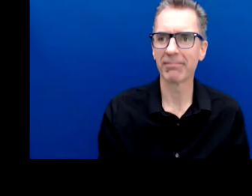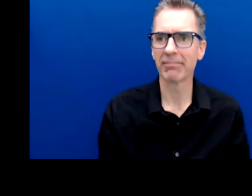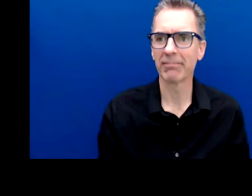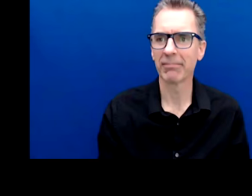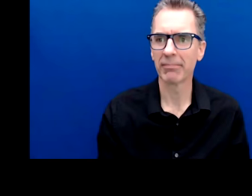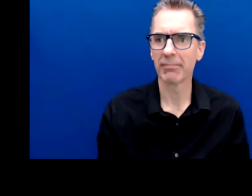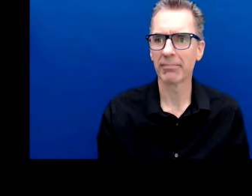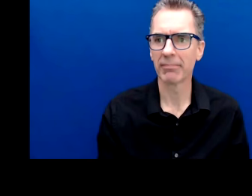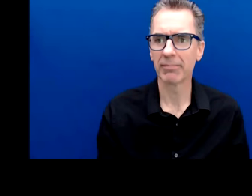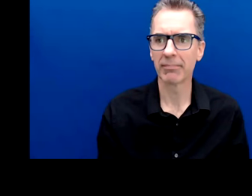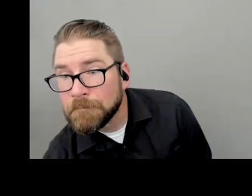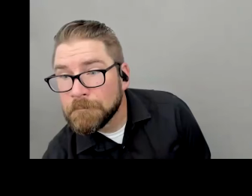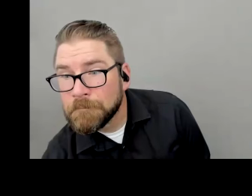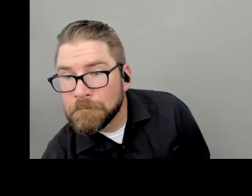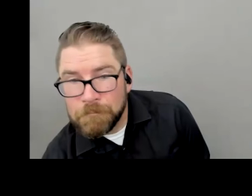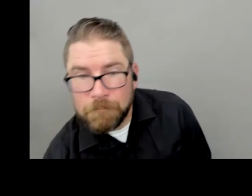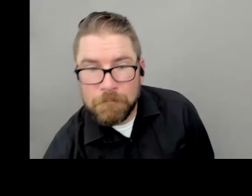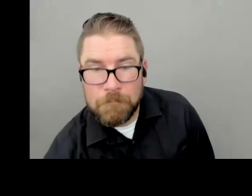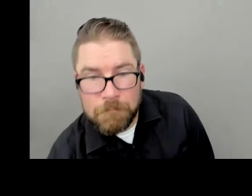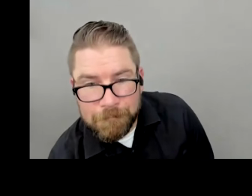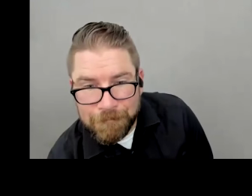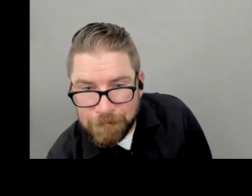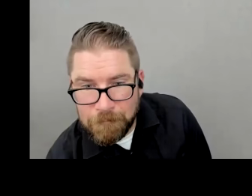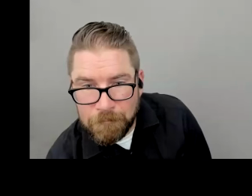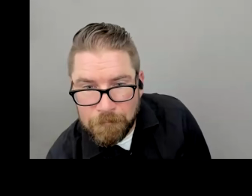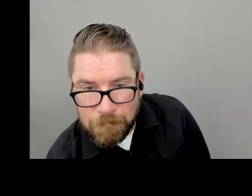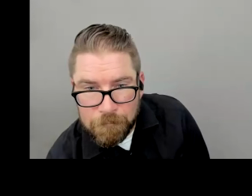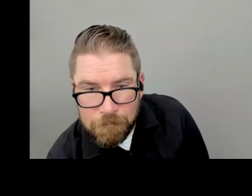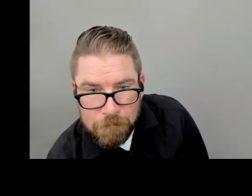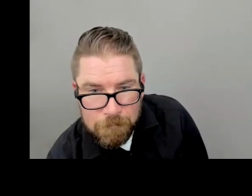I think someone's unmuted and they don't realize it. There we go.